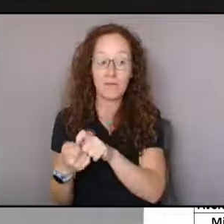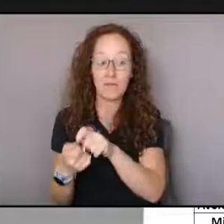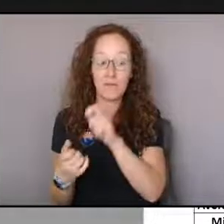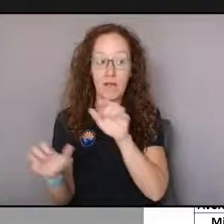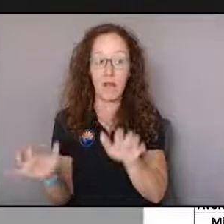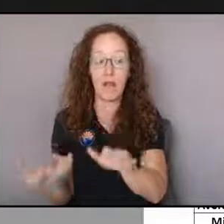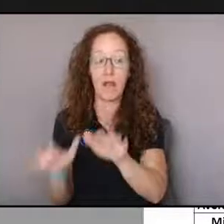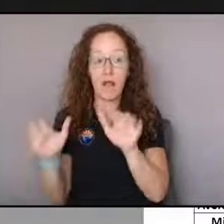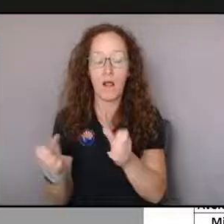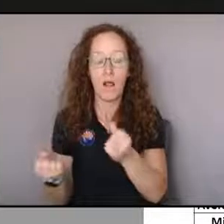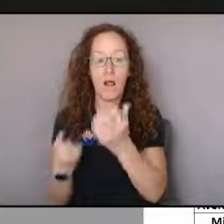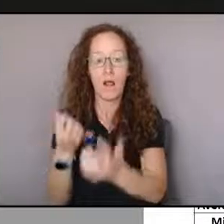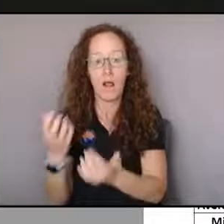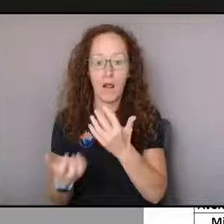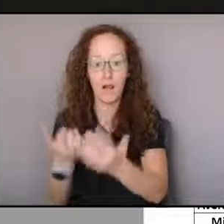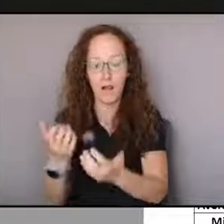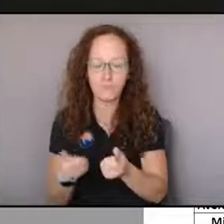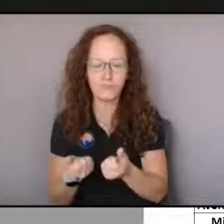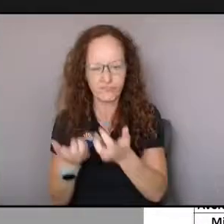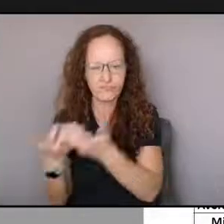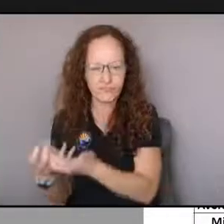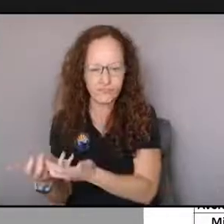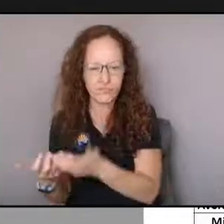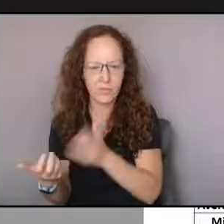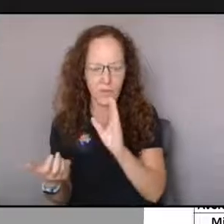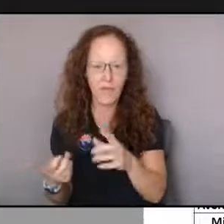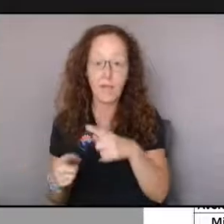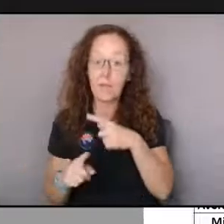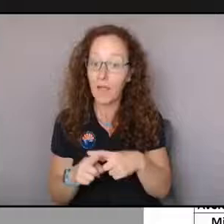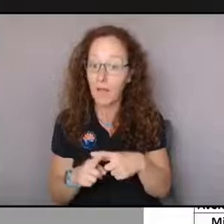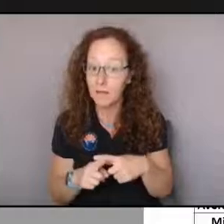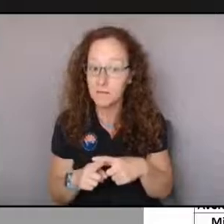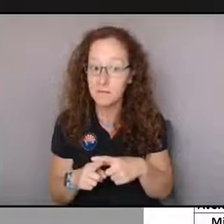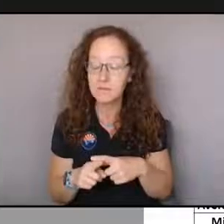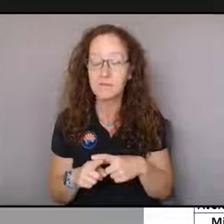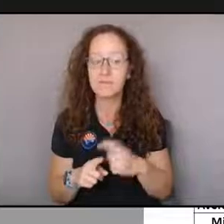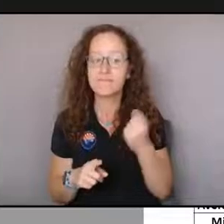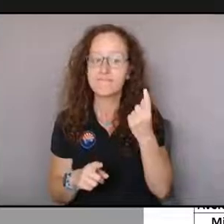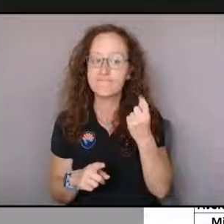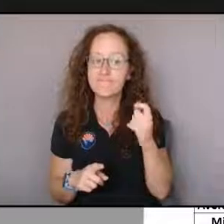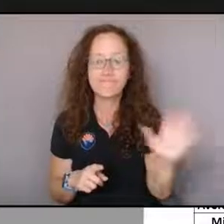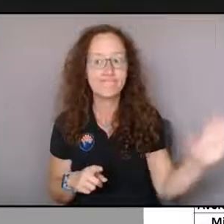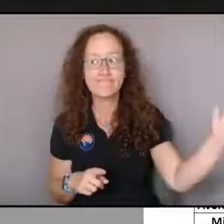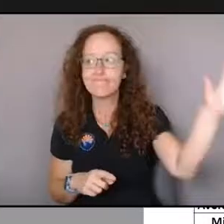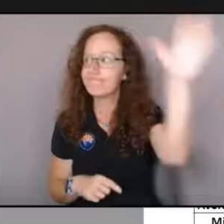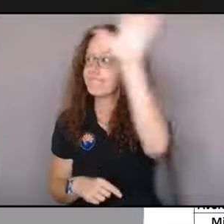BUT THE THING TO THINK ABOUT IS THERE CAN BE A NEW